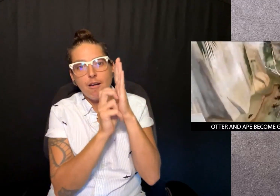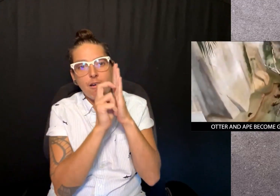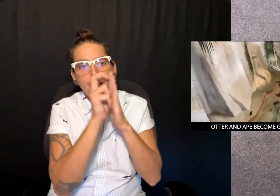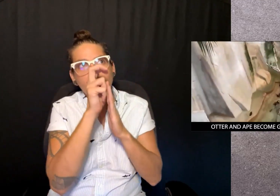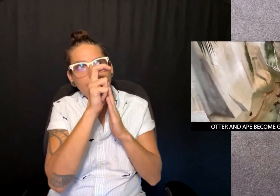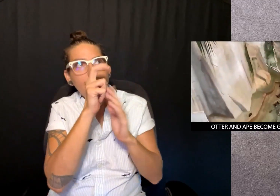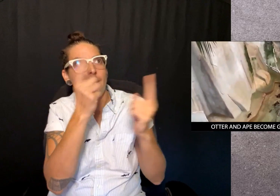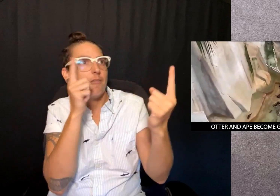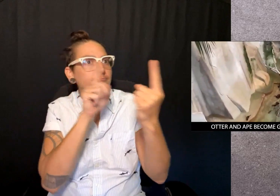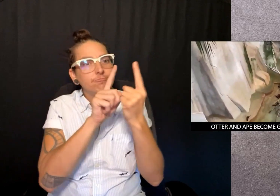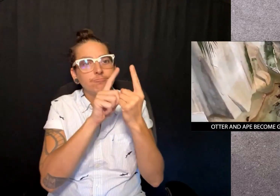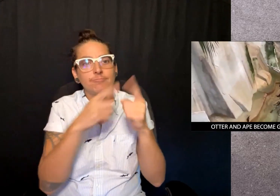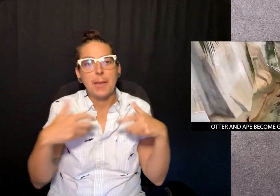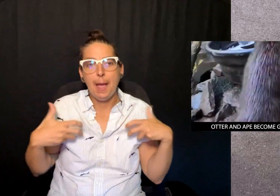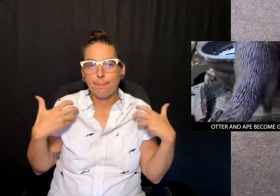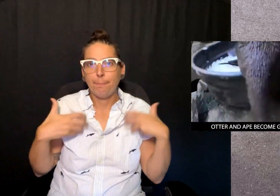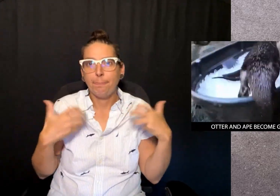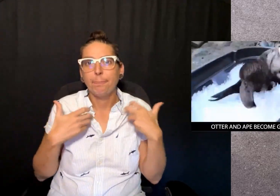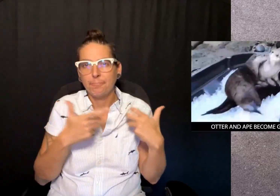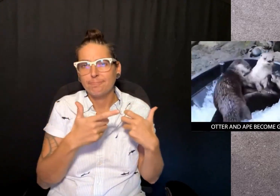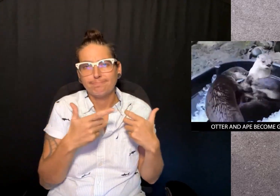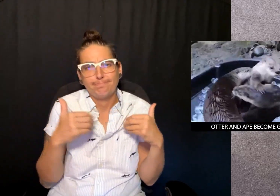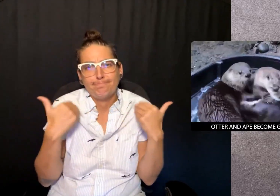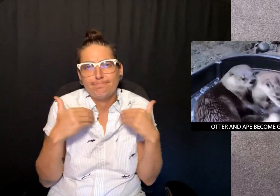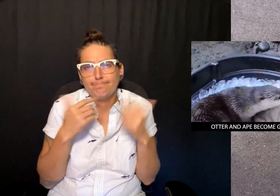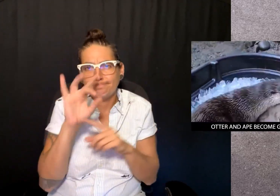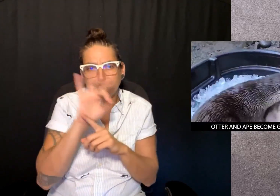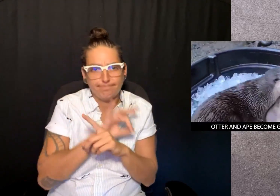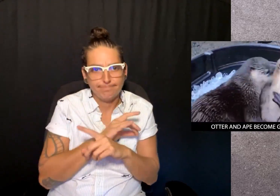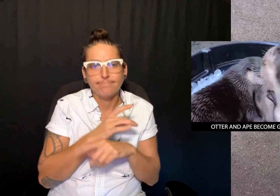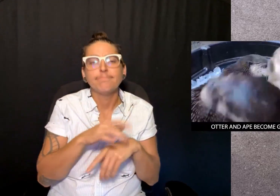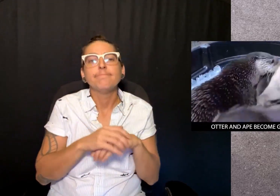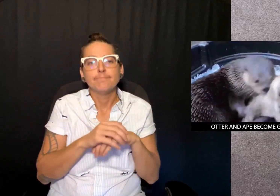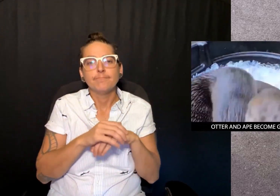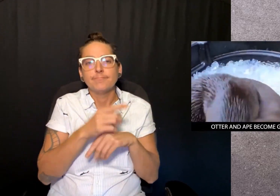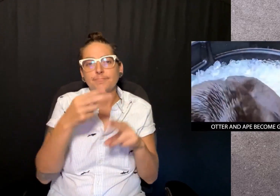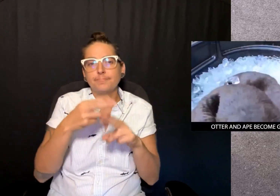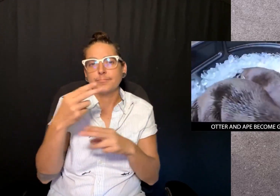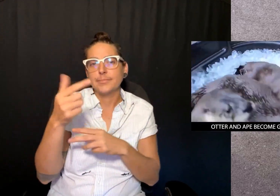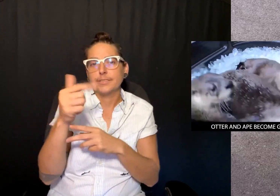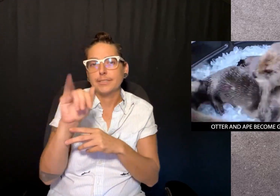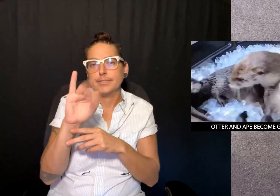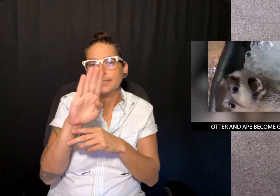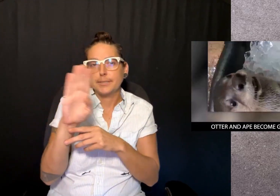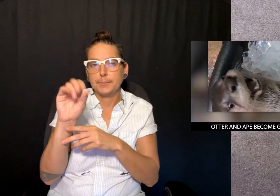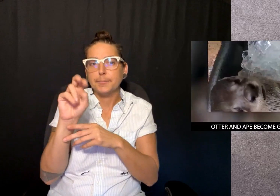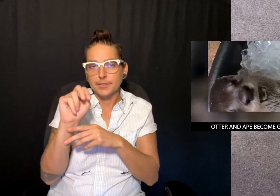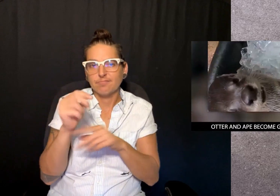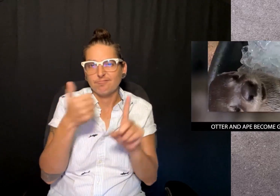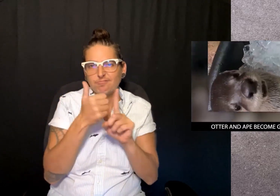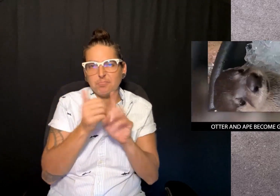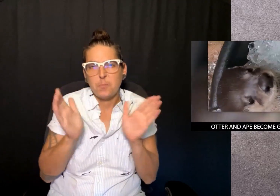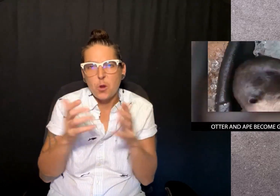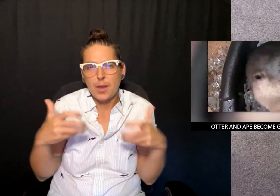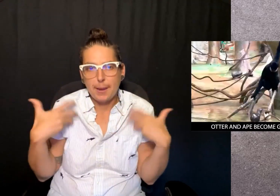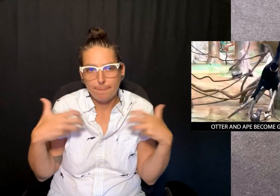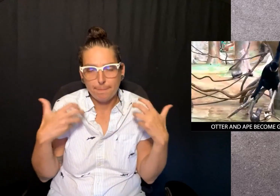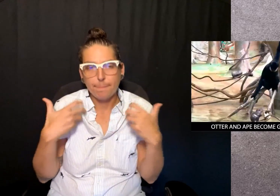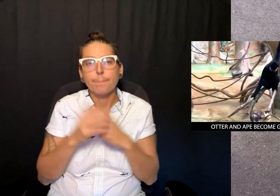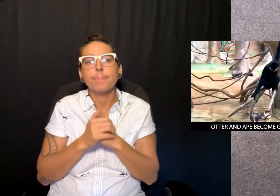a nearby tree top and went straight to an eight-year-old male gibbon a small ape the